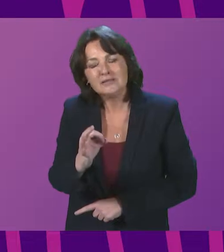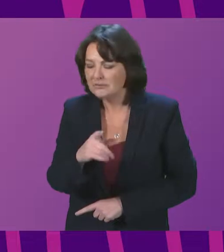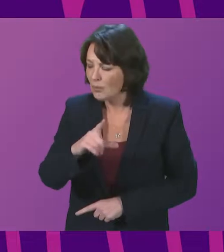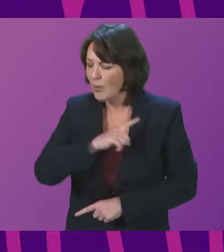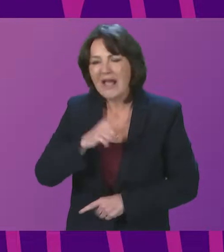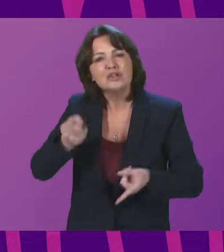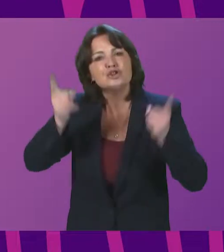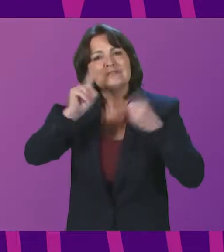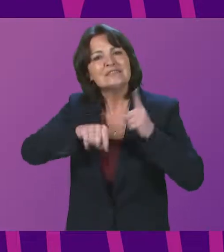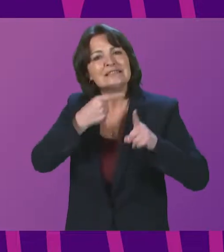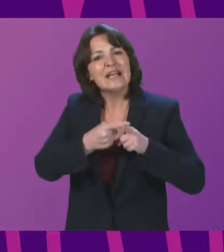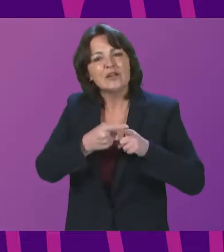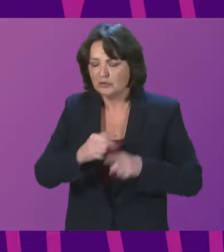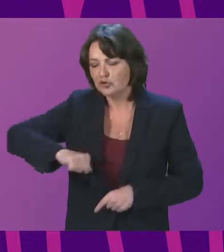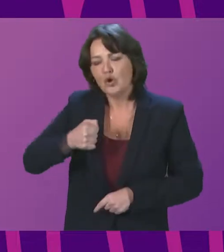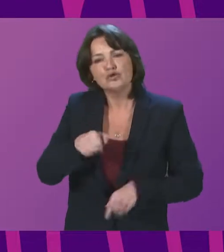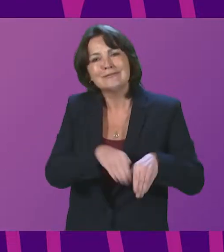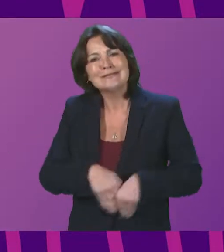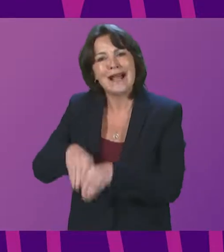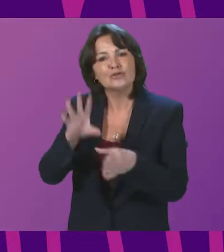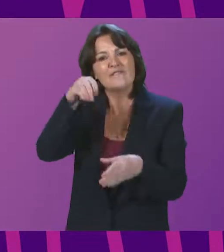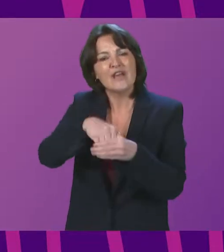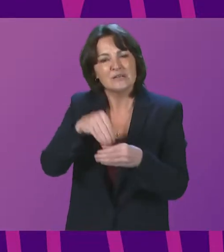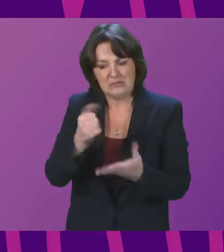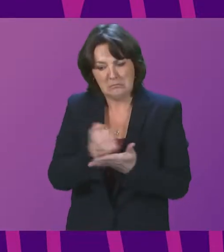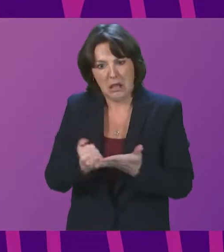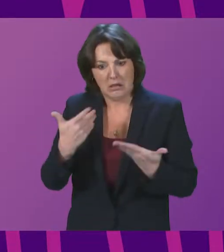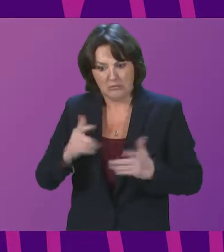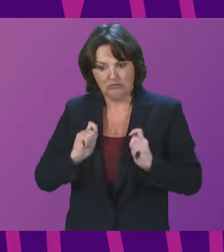of the Scottish National Investment Bank resigned abruptly on Friday?